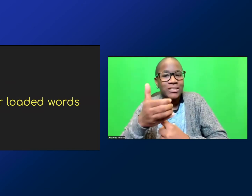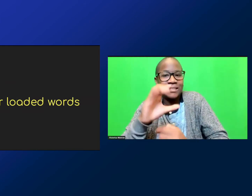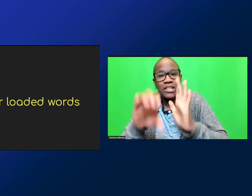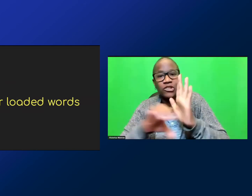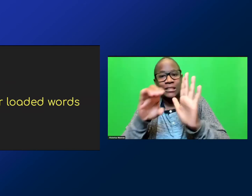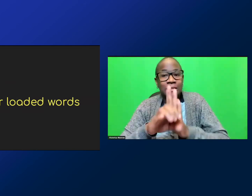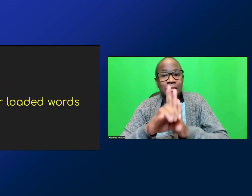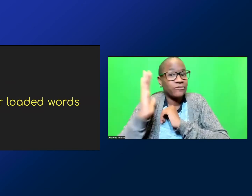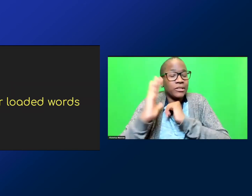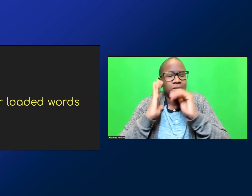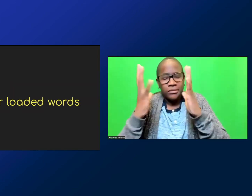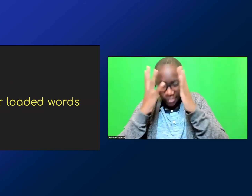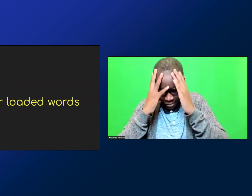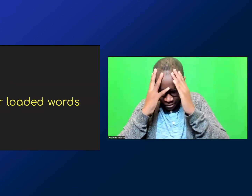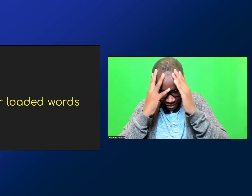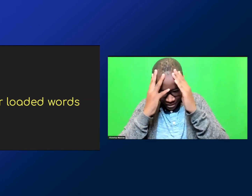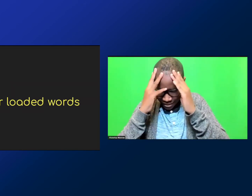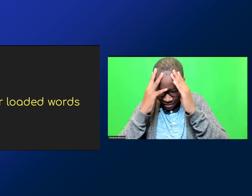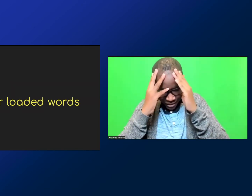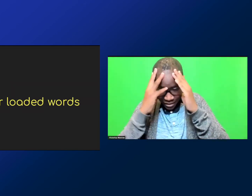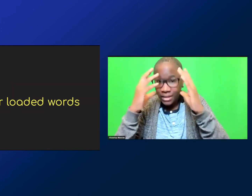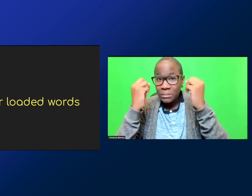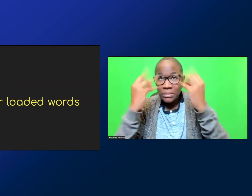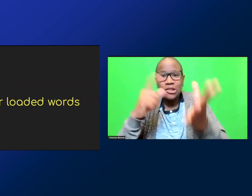perplex me you know why did they write it this way and then i'll look and see that it was written